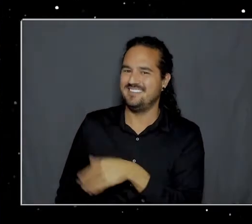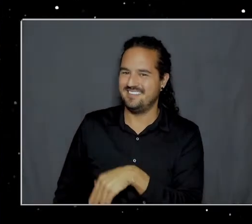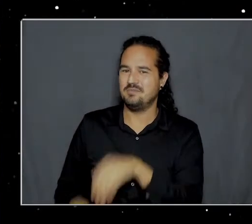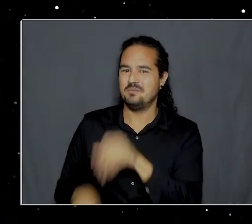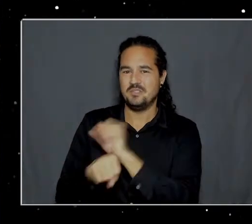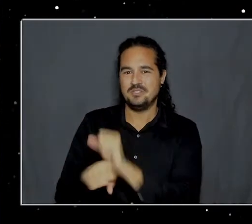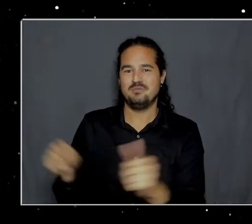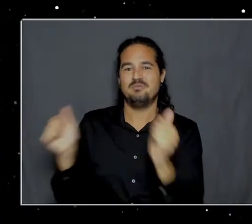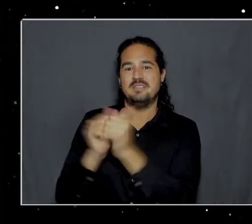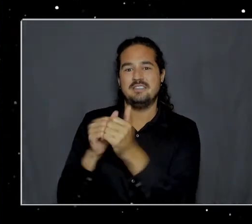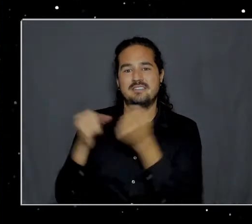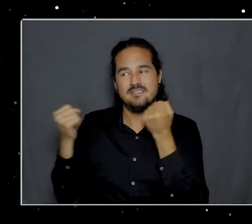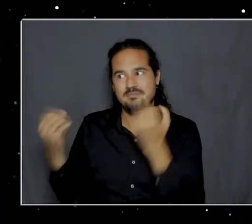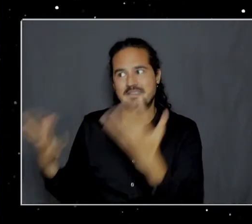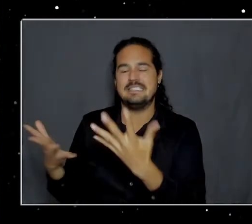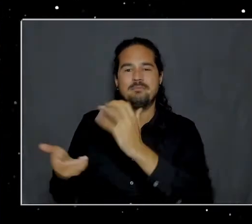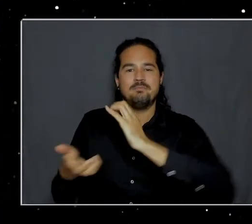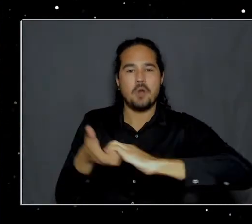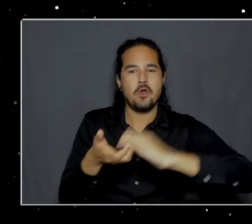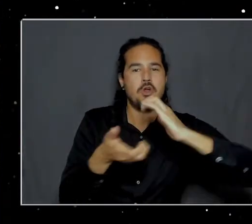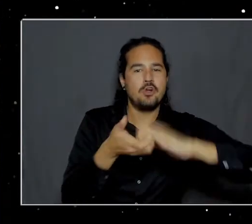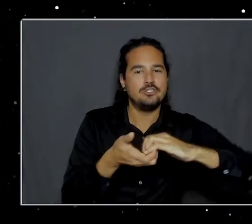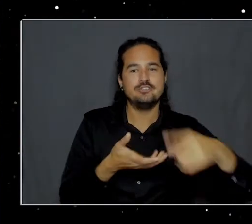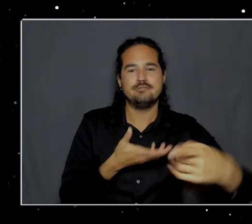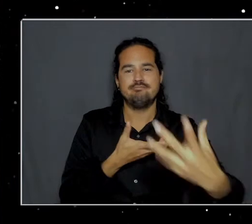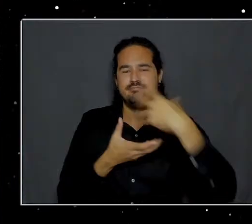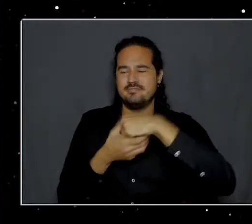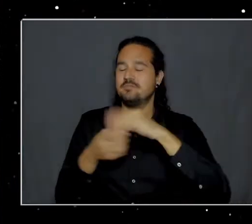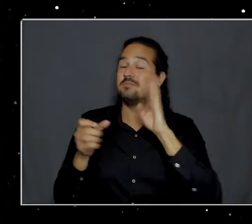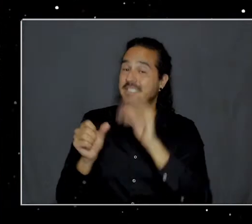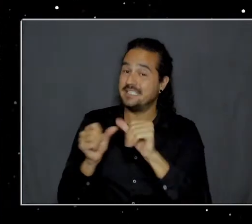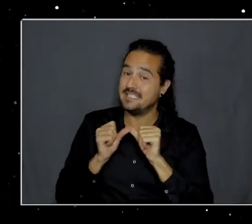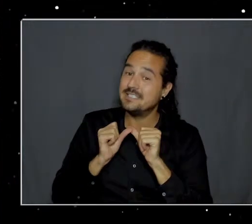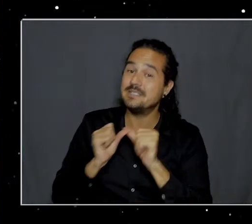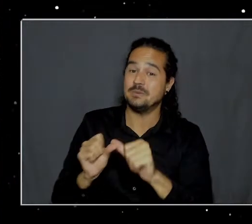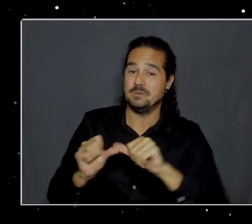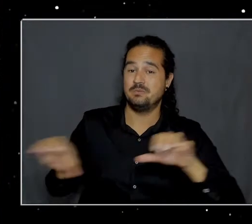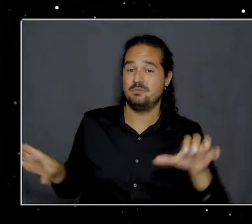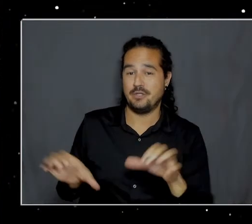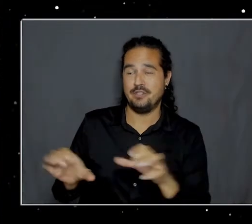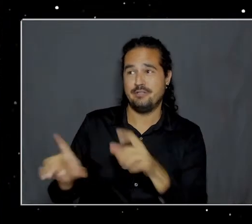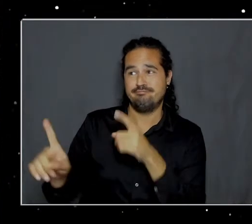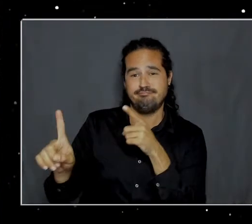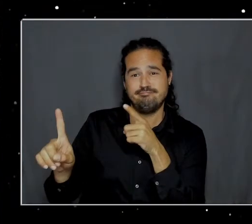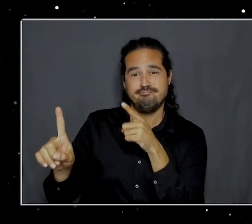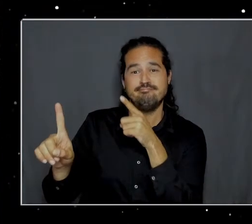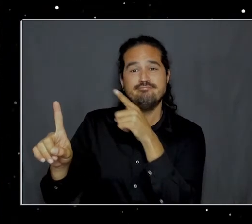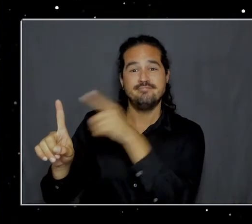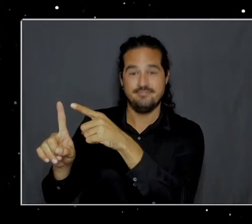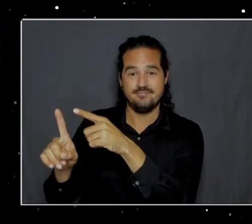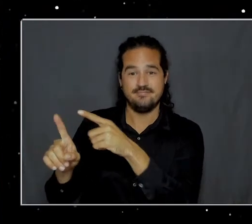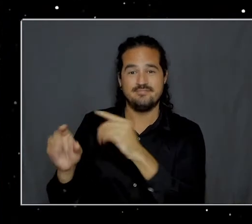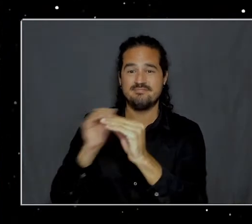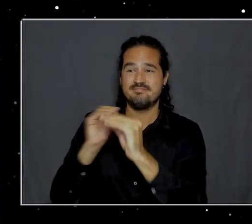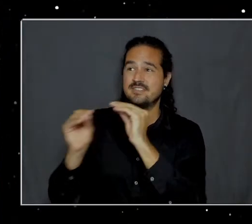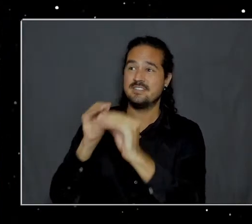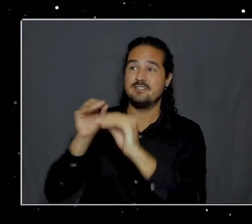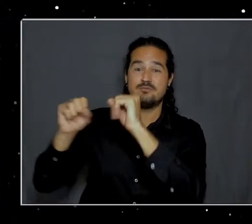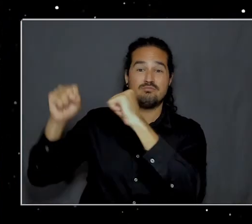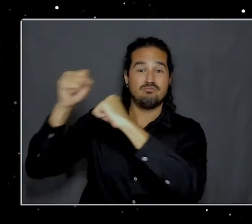PARTNERS, AND WE WILL CONTINUE